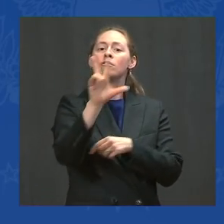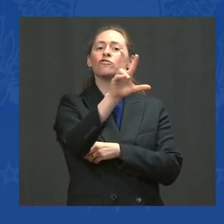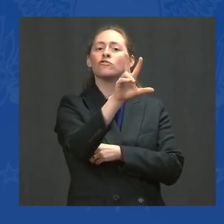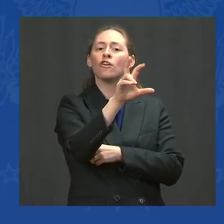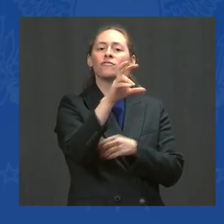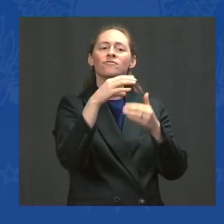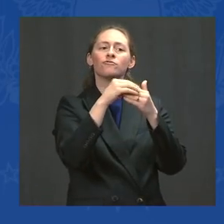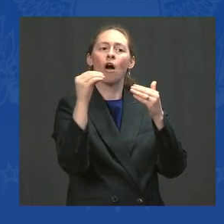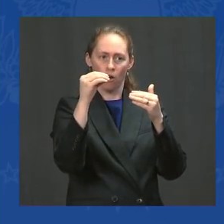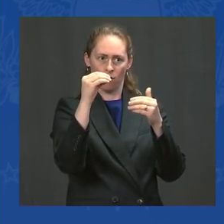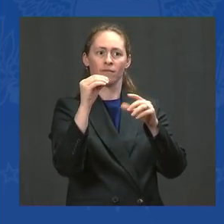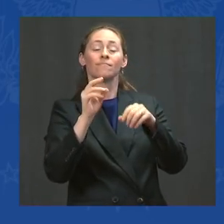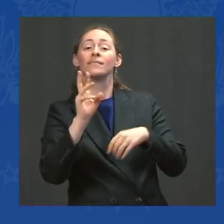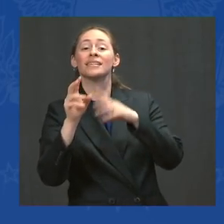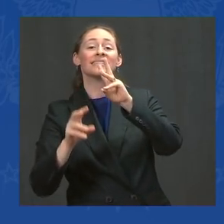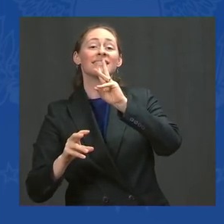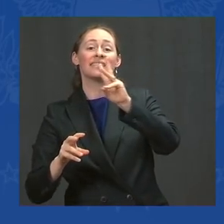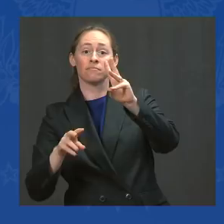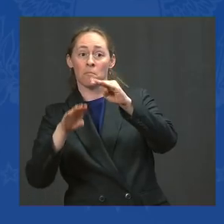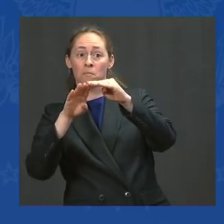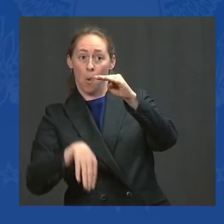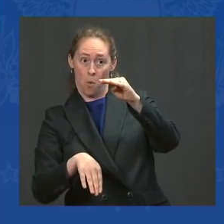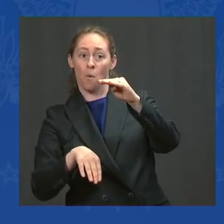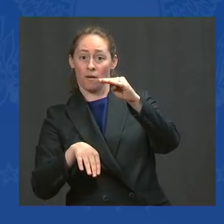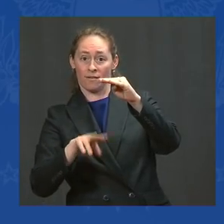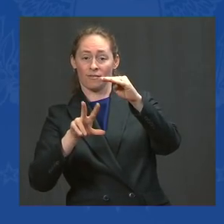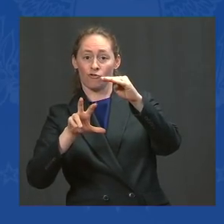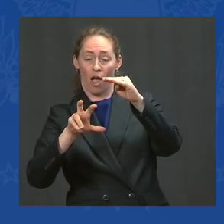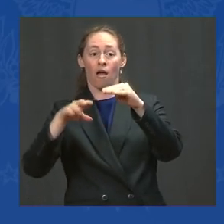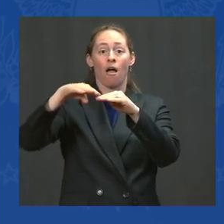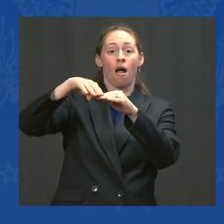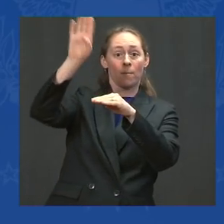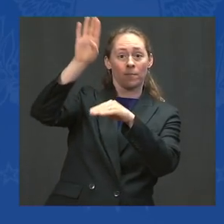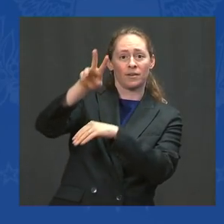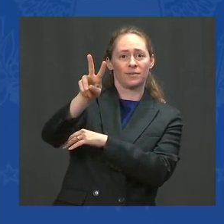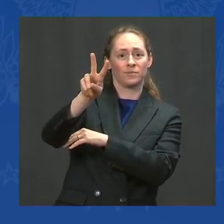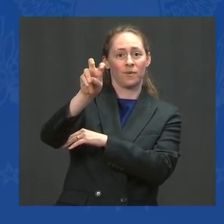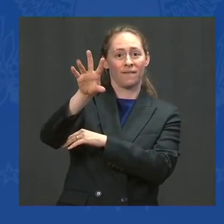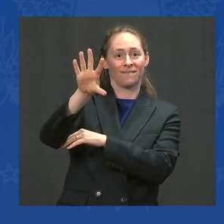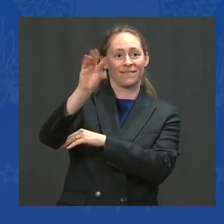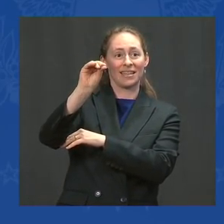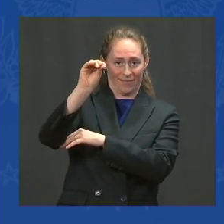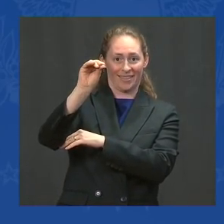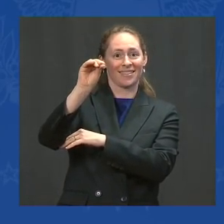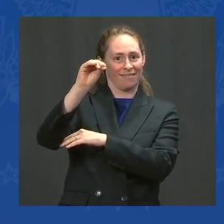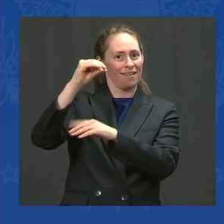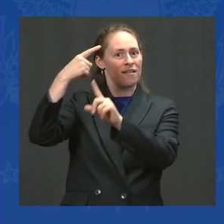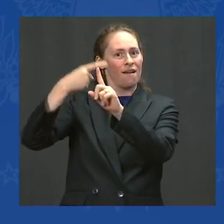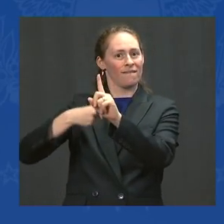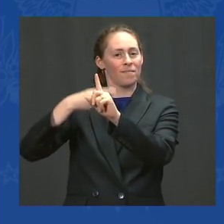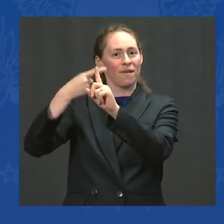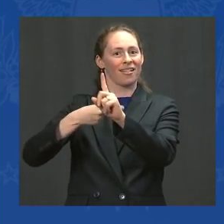and $250 for every child 6 through 17, every month for the next six months,